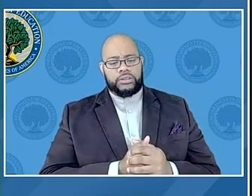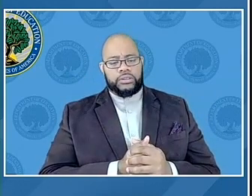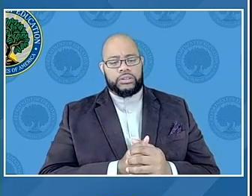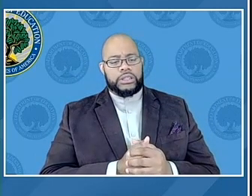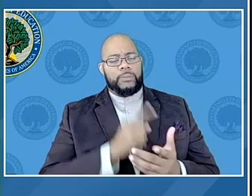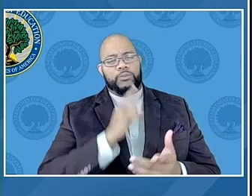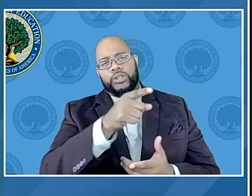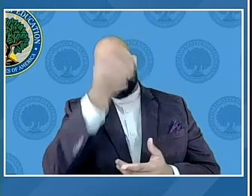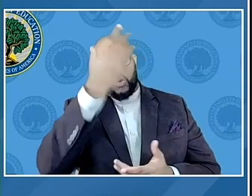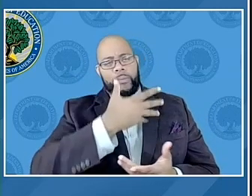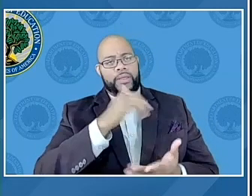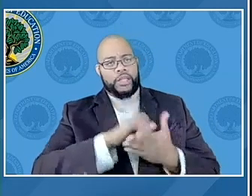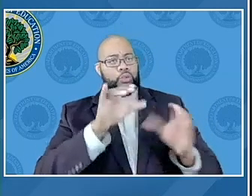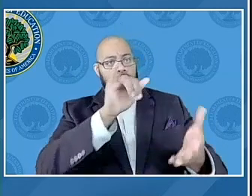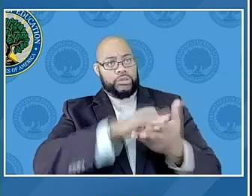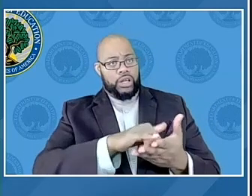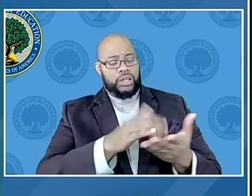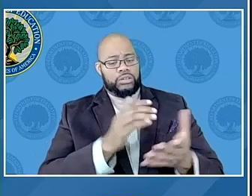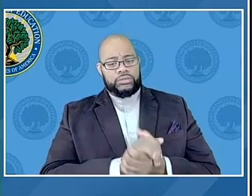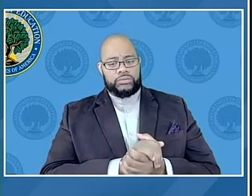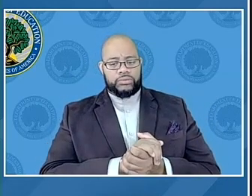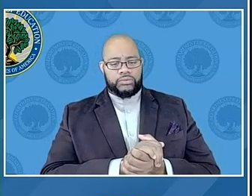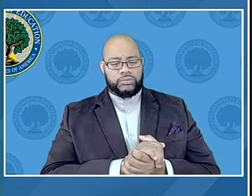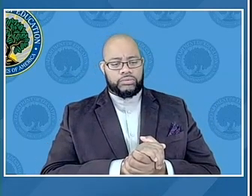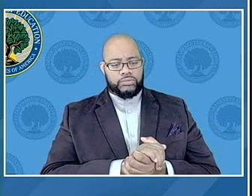to do that. But they've had to